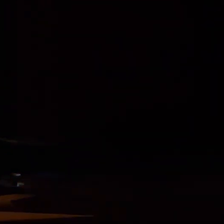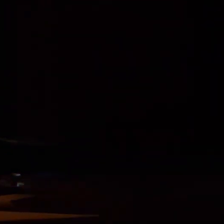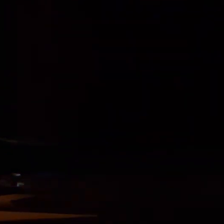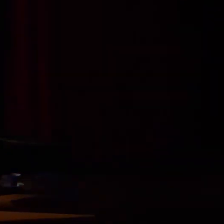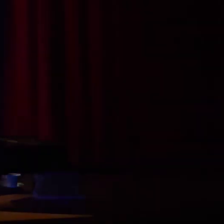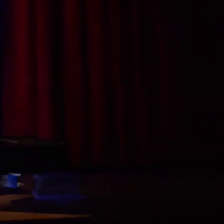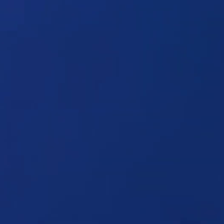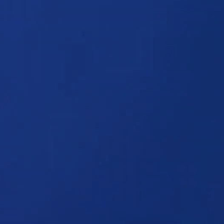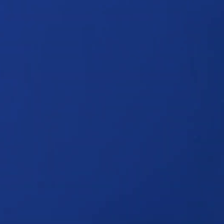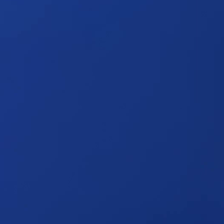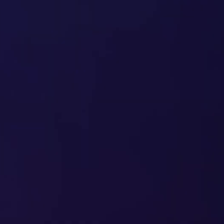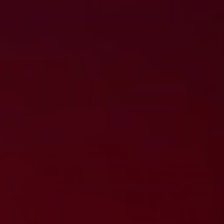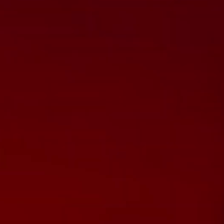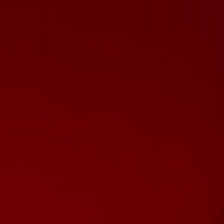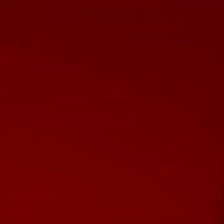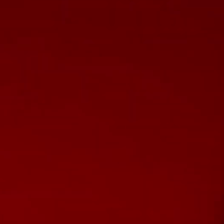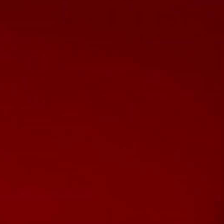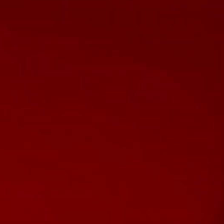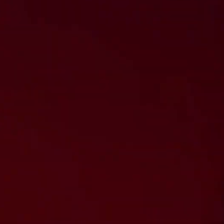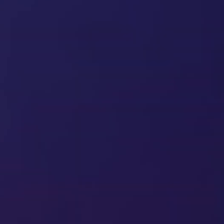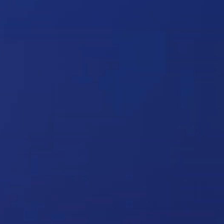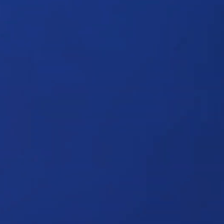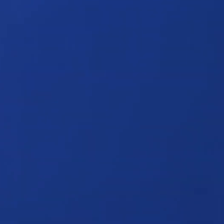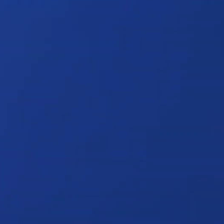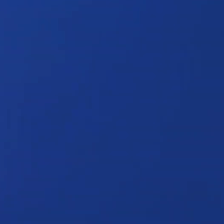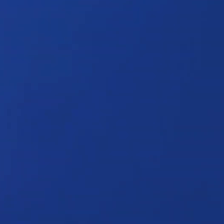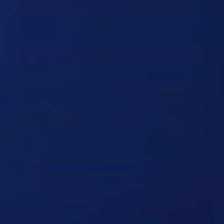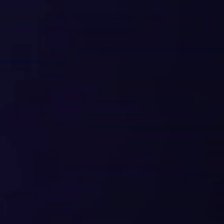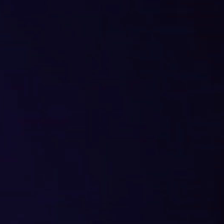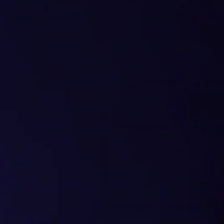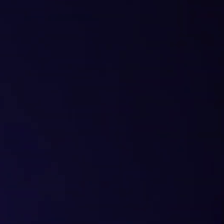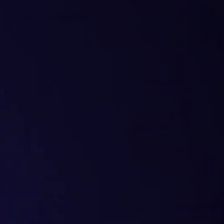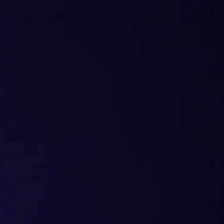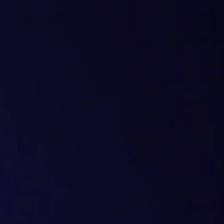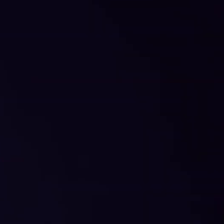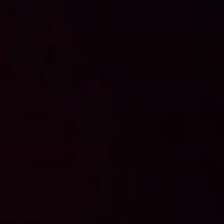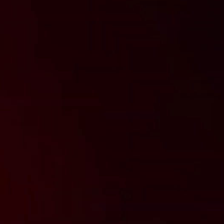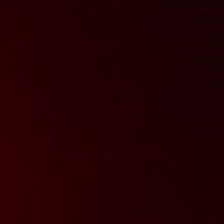to bear a being from the earth, (heart beating) never to bring him back. (heart beating)